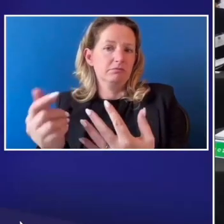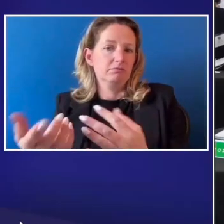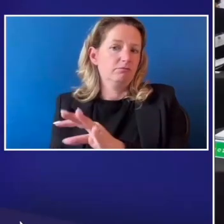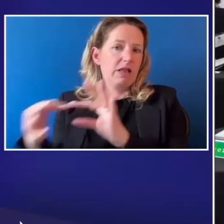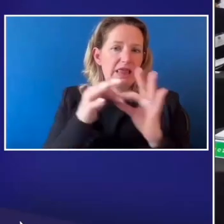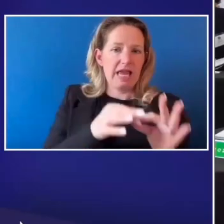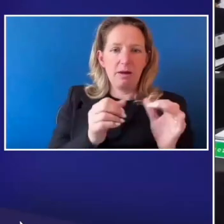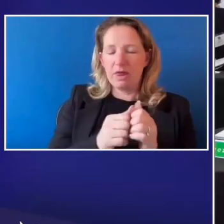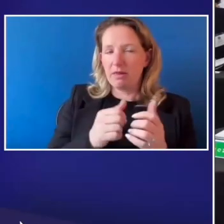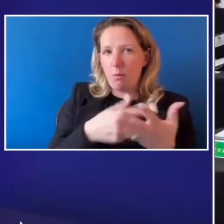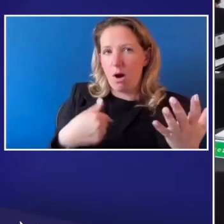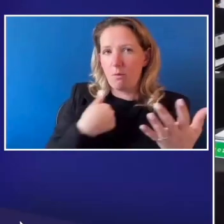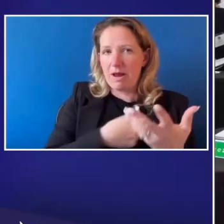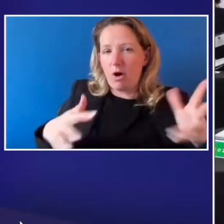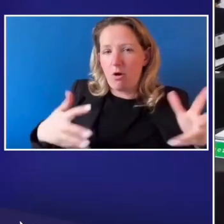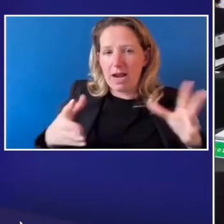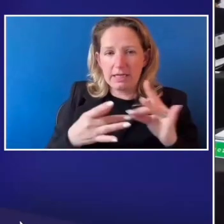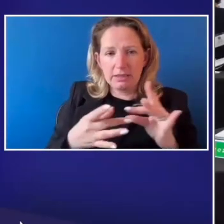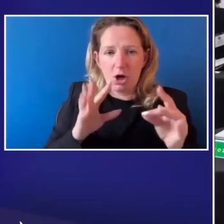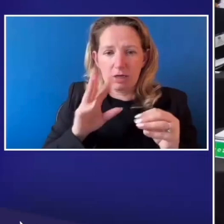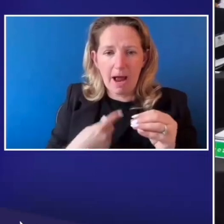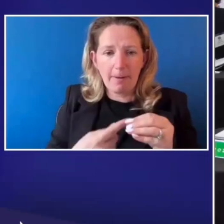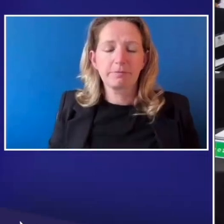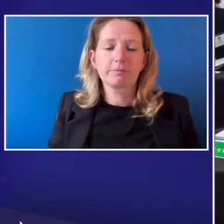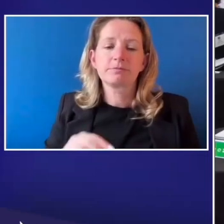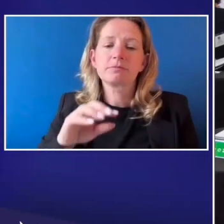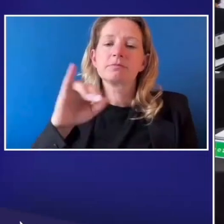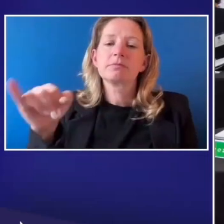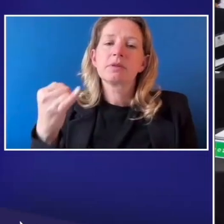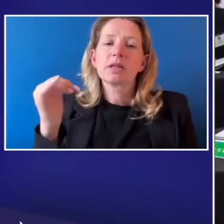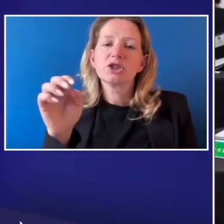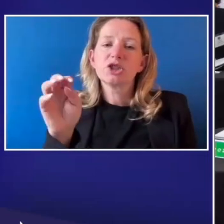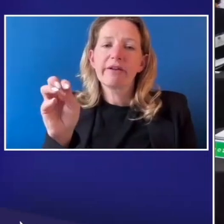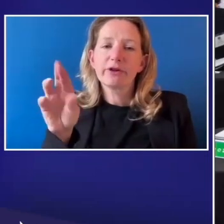Thank you. Jeffrey, please. In going back to number 12, uh, it's actually at the top of page 31.